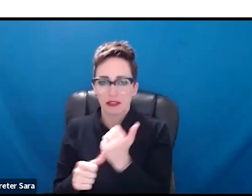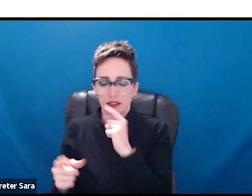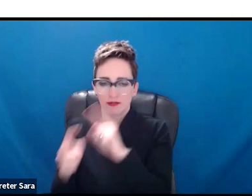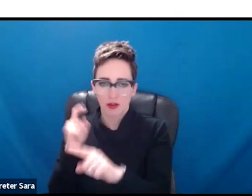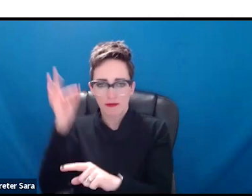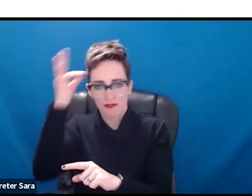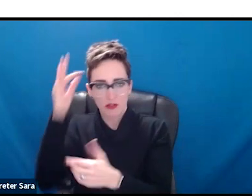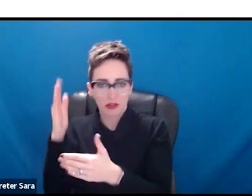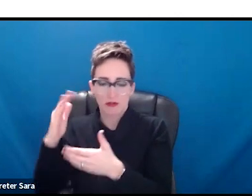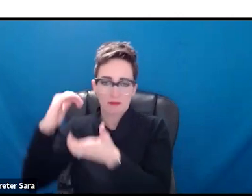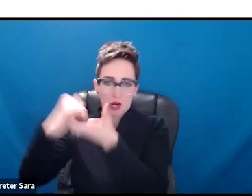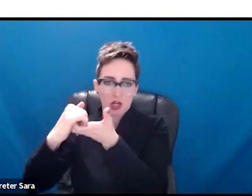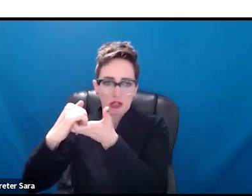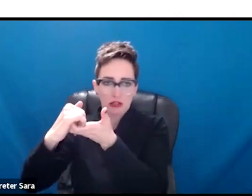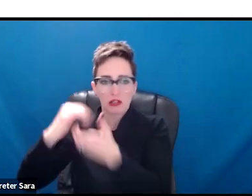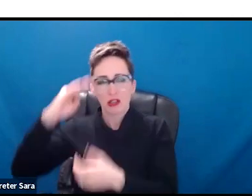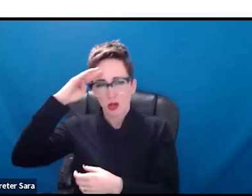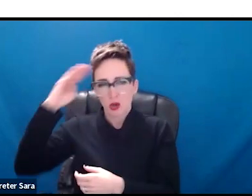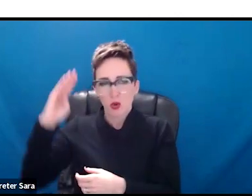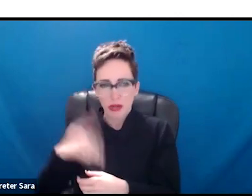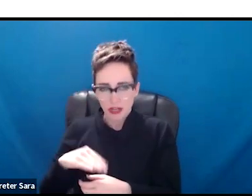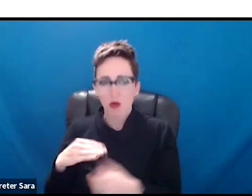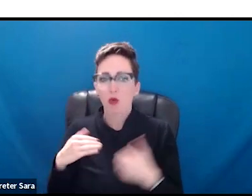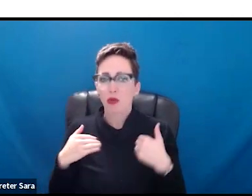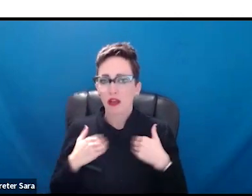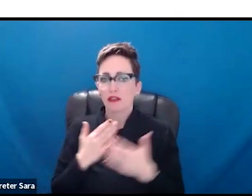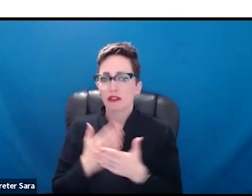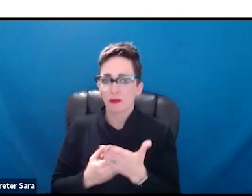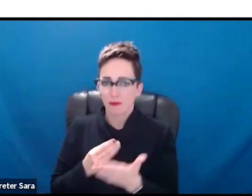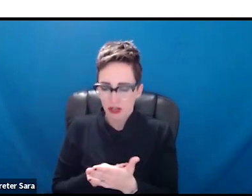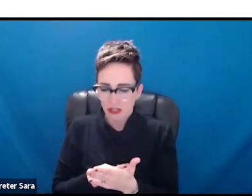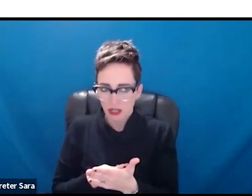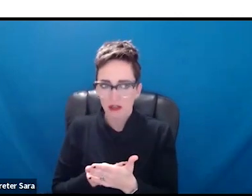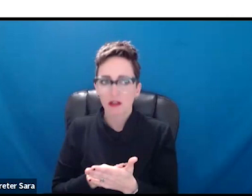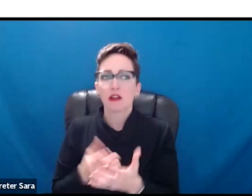We know that currently there's greater funding and there's a lot of money out there,